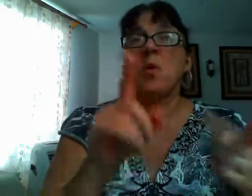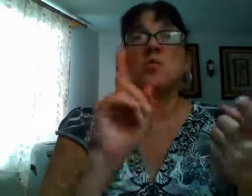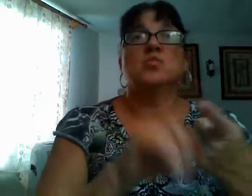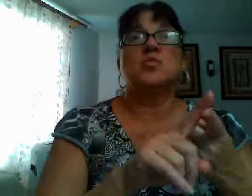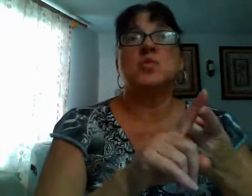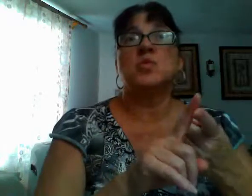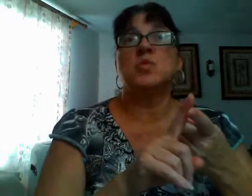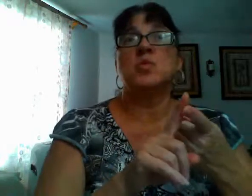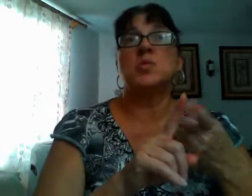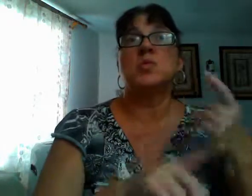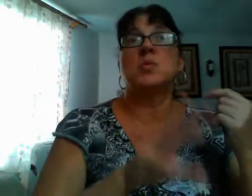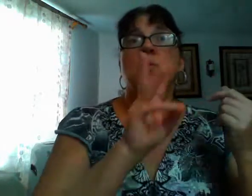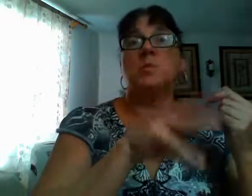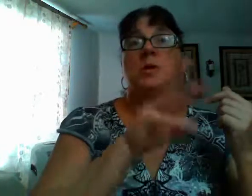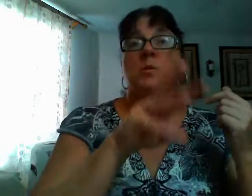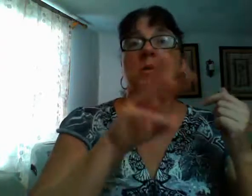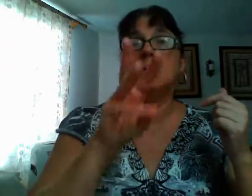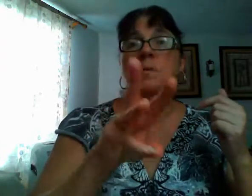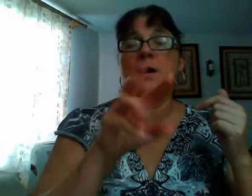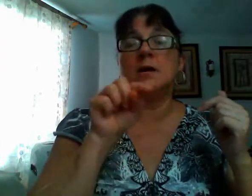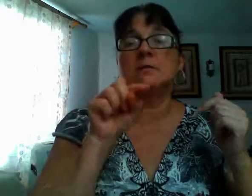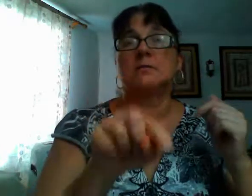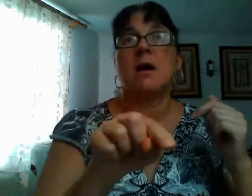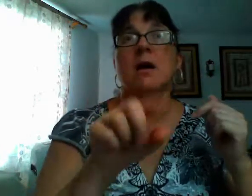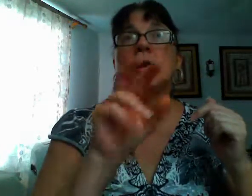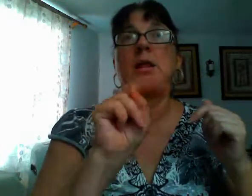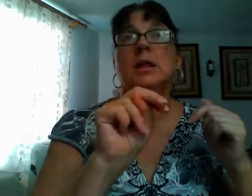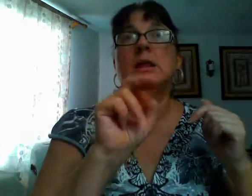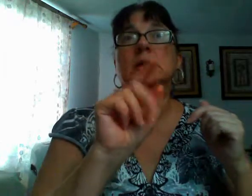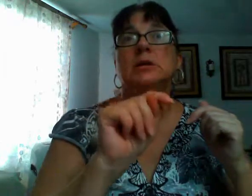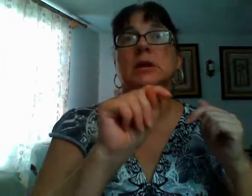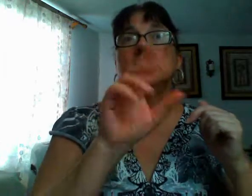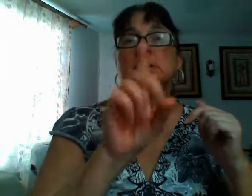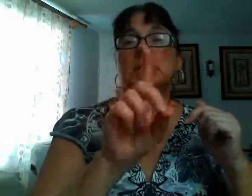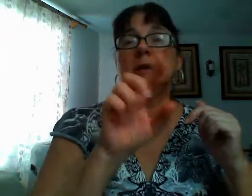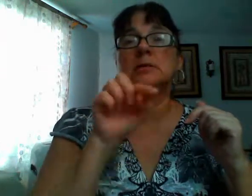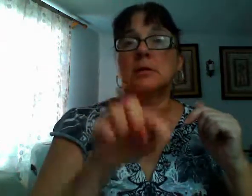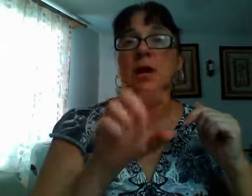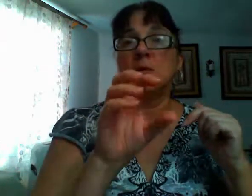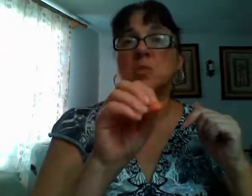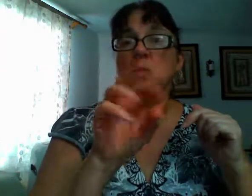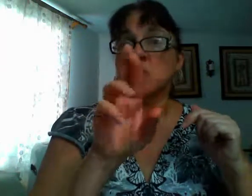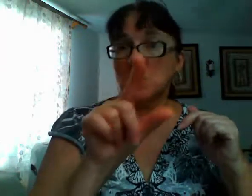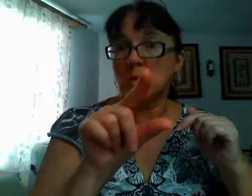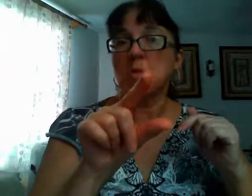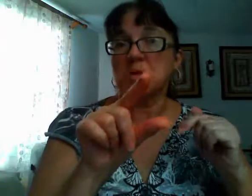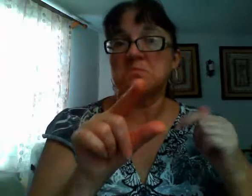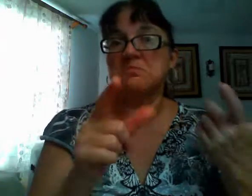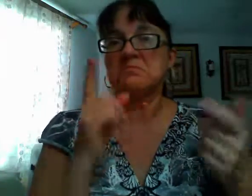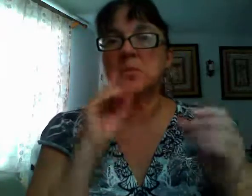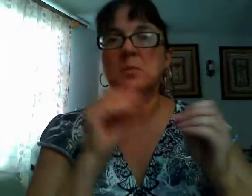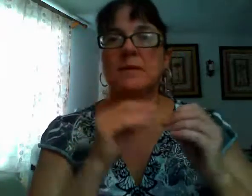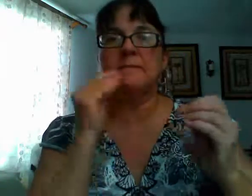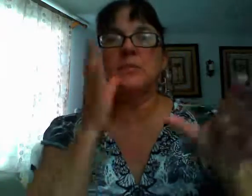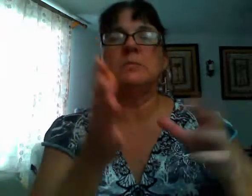You can go to www.ntd.org for more information